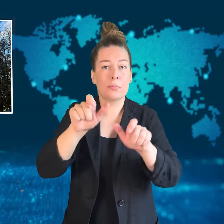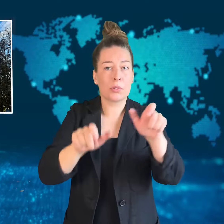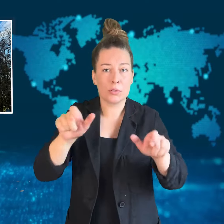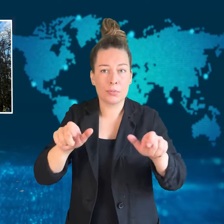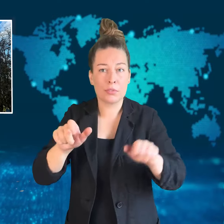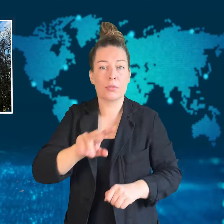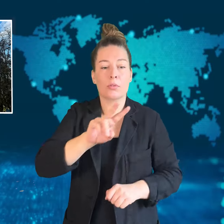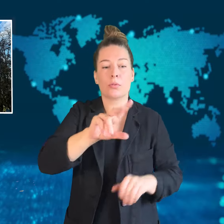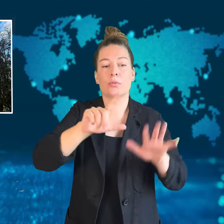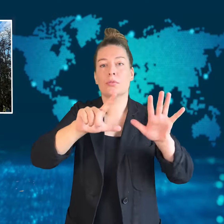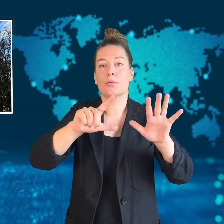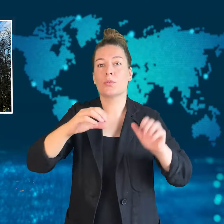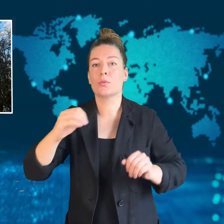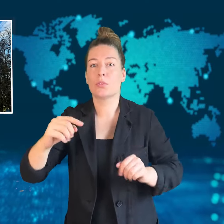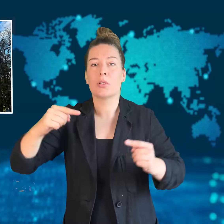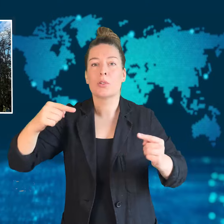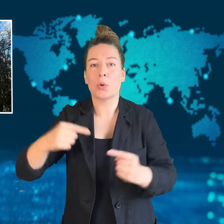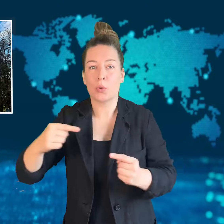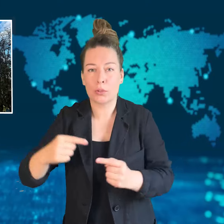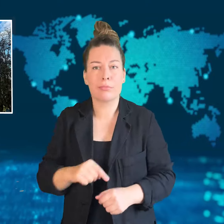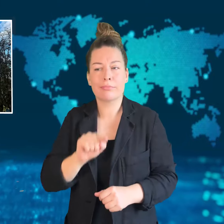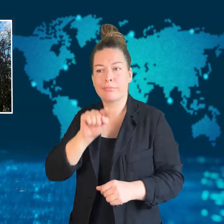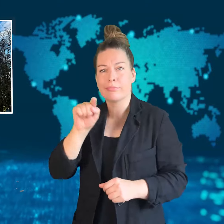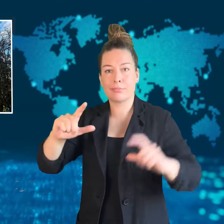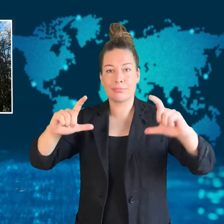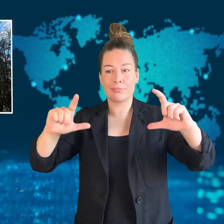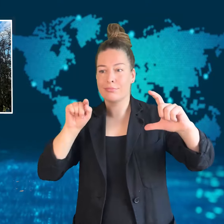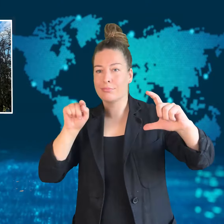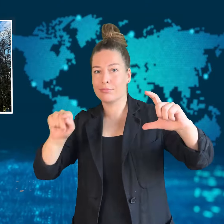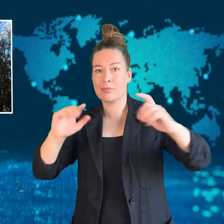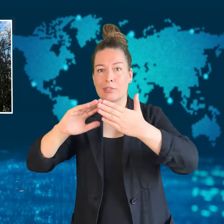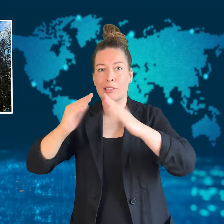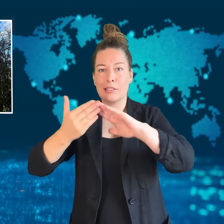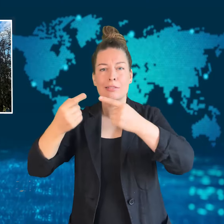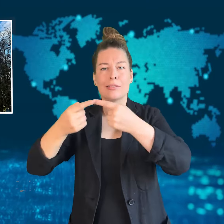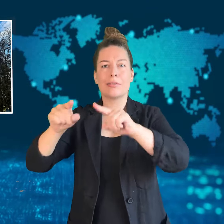and hospital in Ukraine. Over 270 were left wounded.